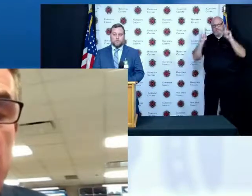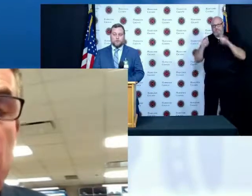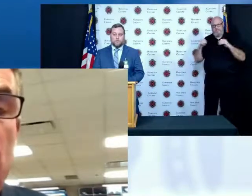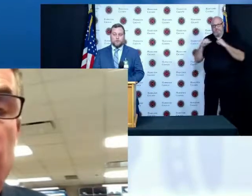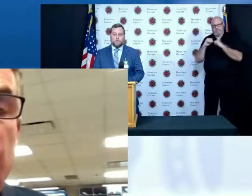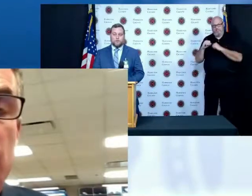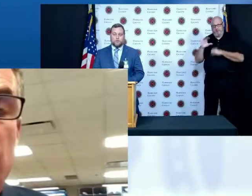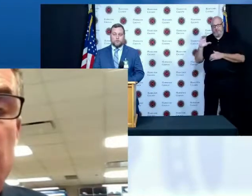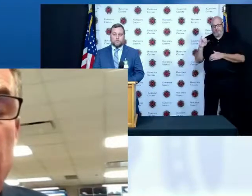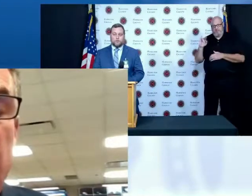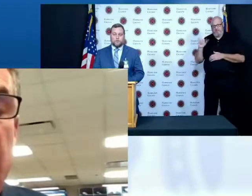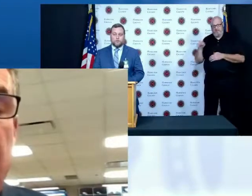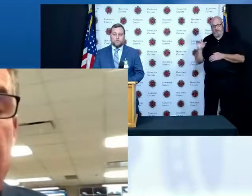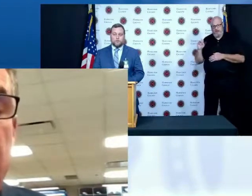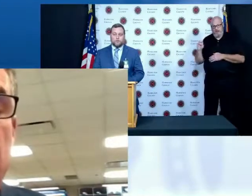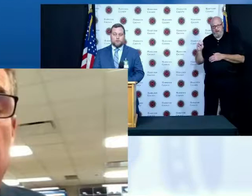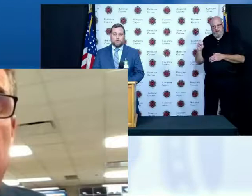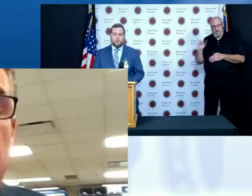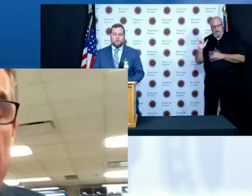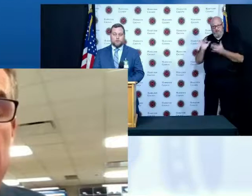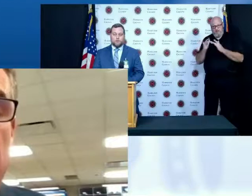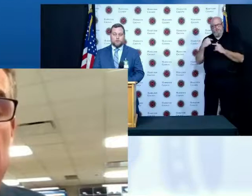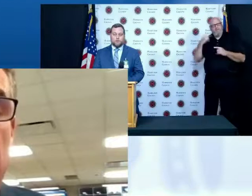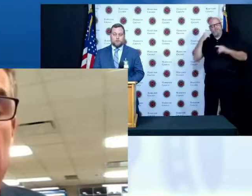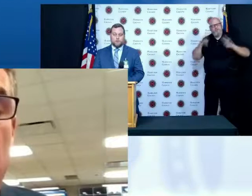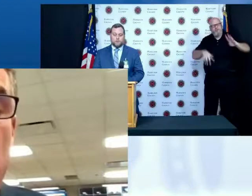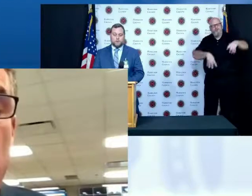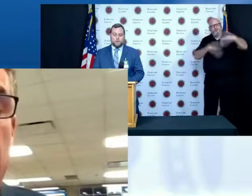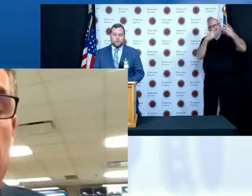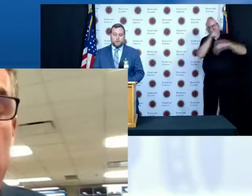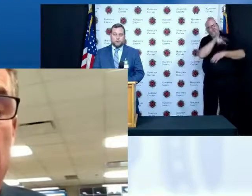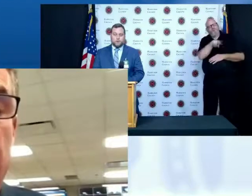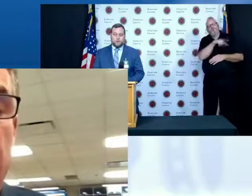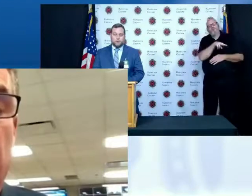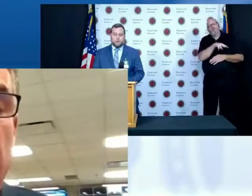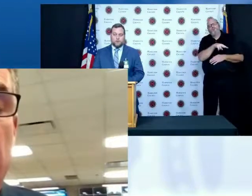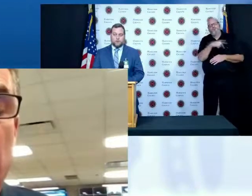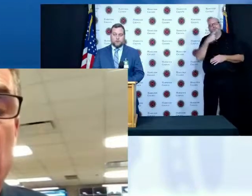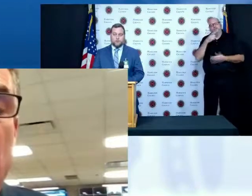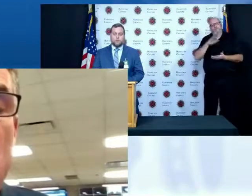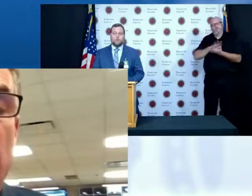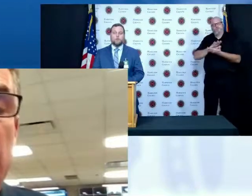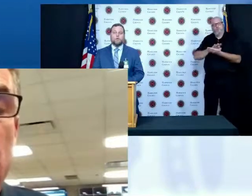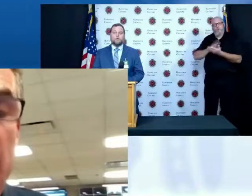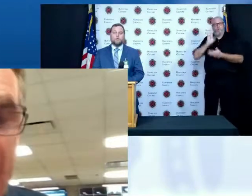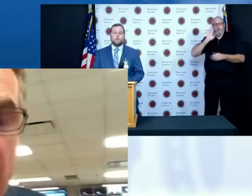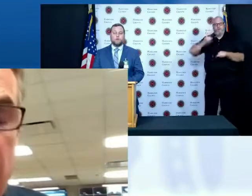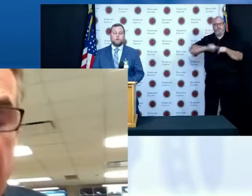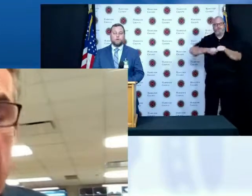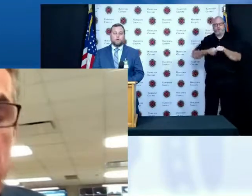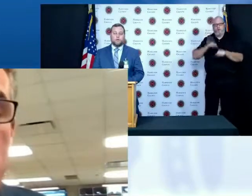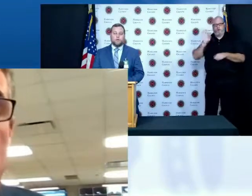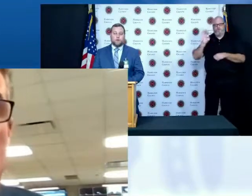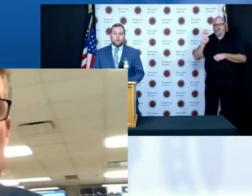schools should start getting vaccinated on February first when in reality do you think